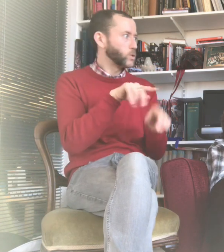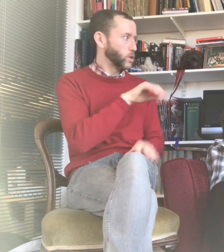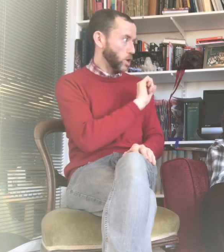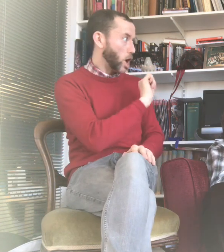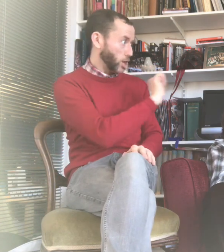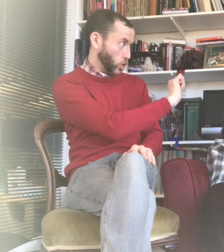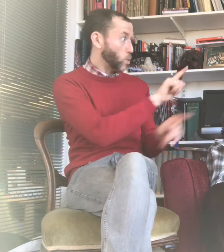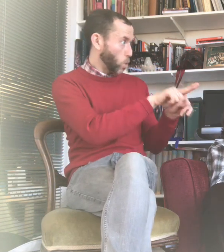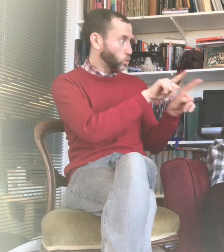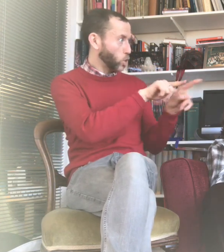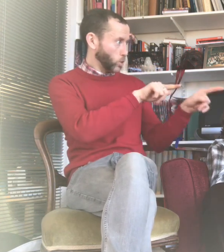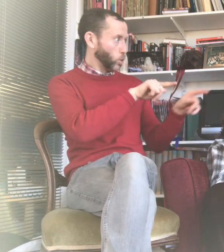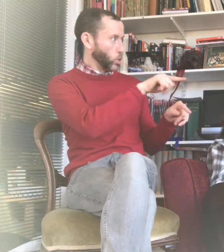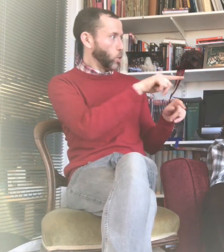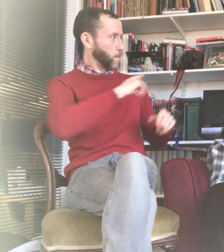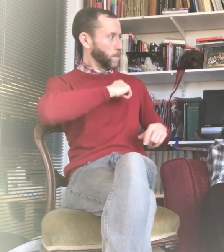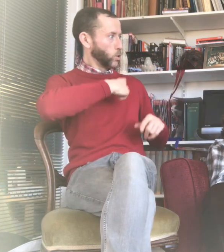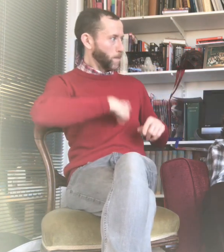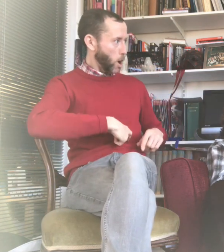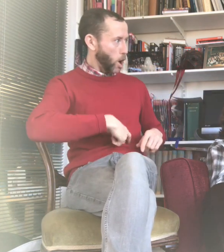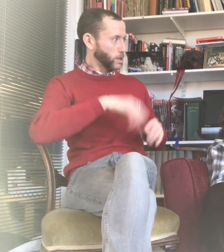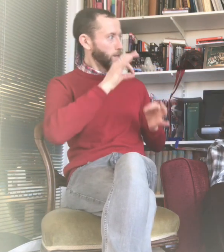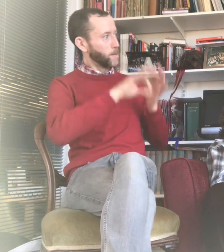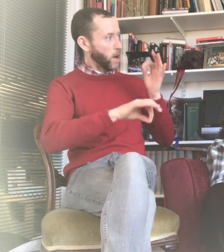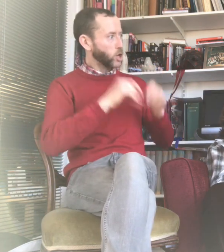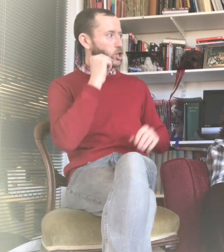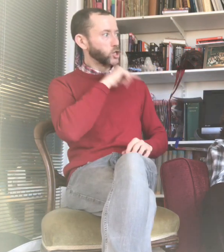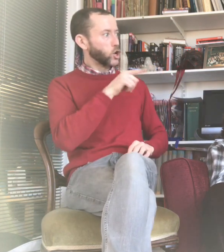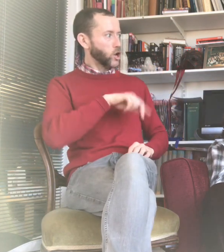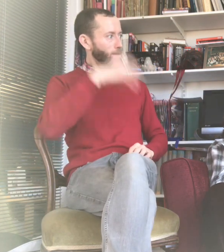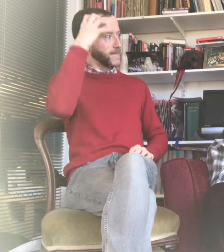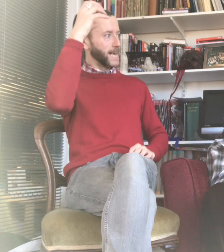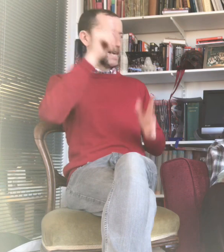play - Margarelon - the bastard son of King Priam.